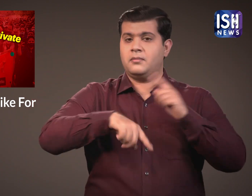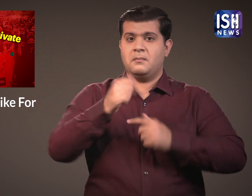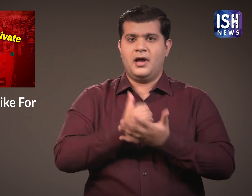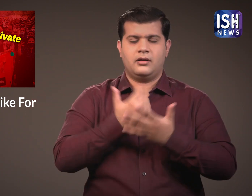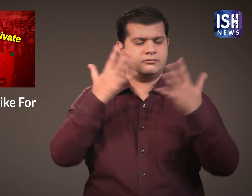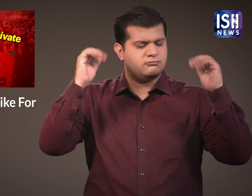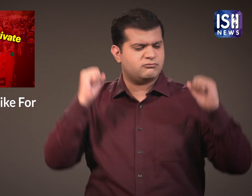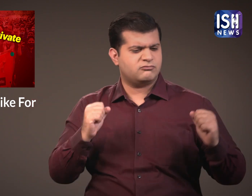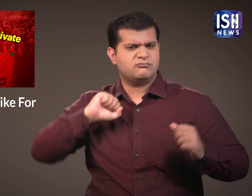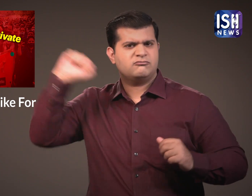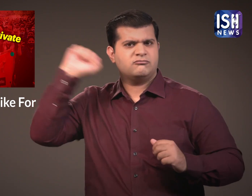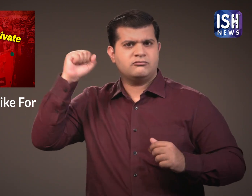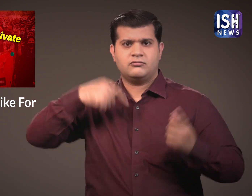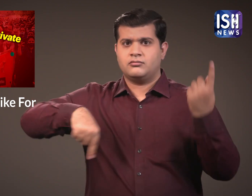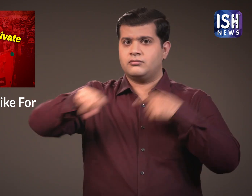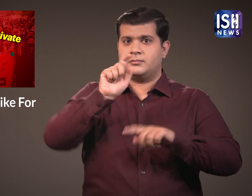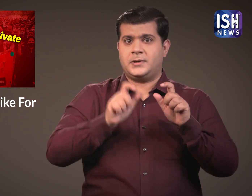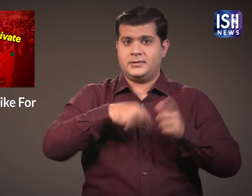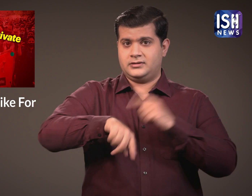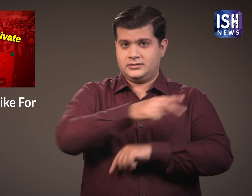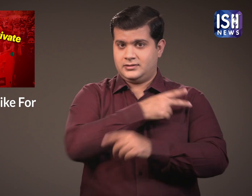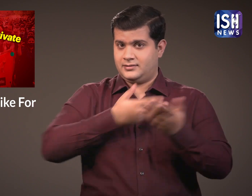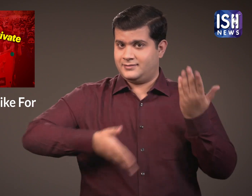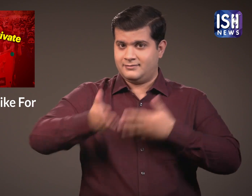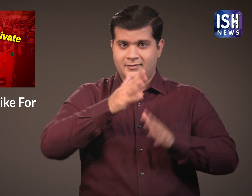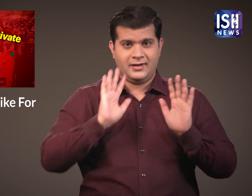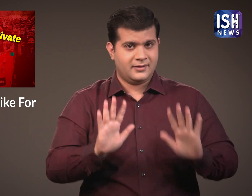Despite this Bank employees remained on strike.